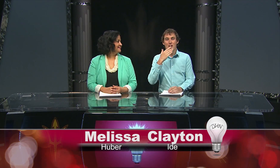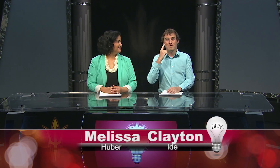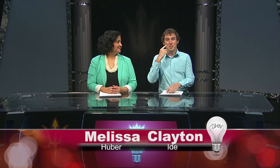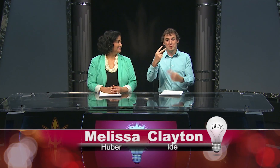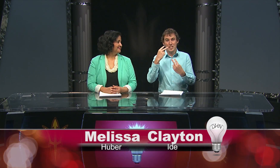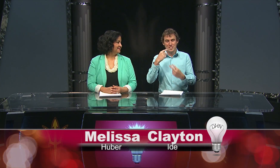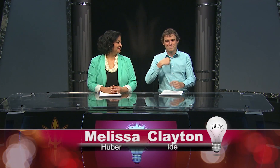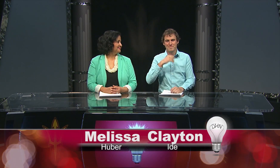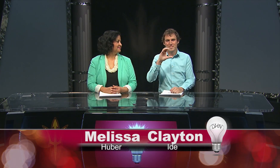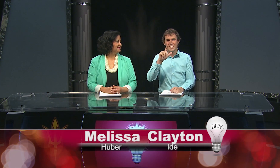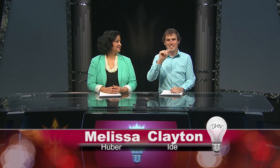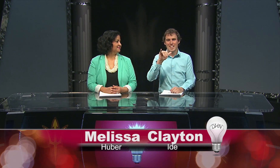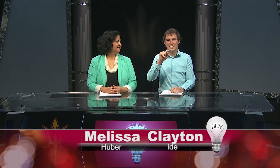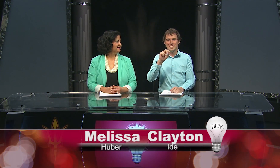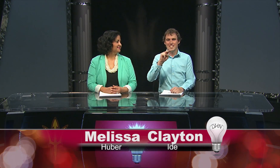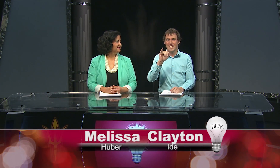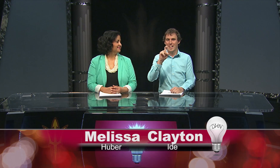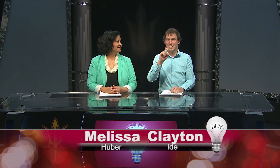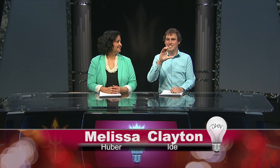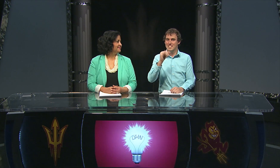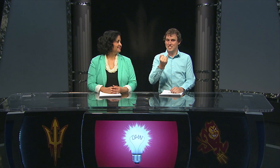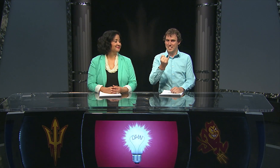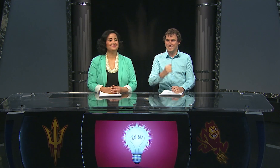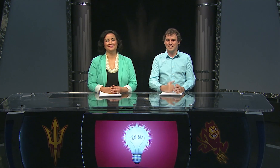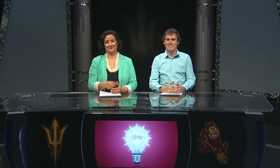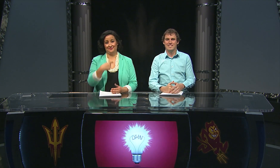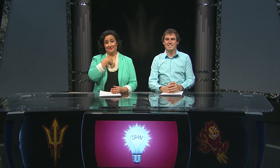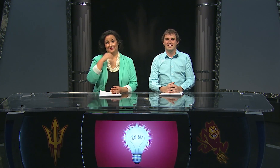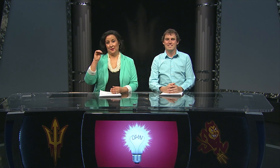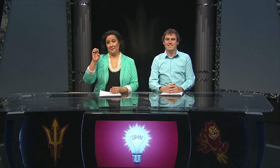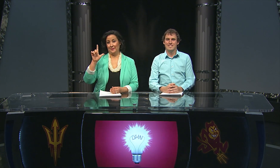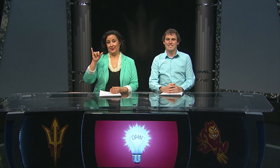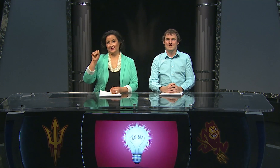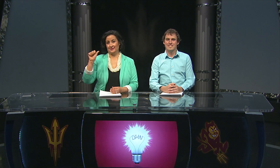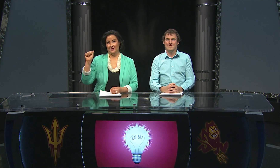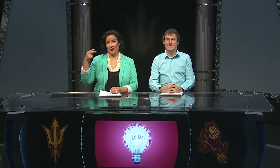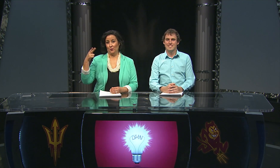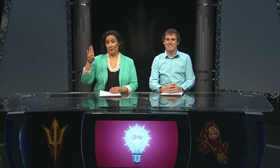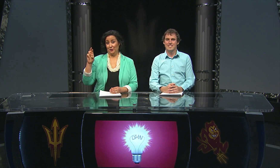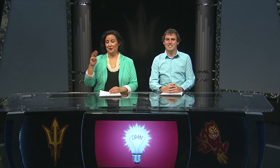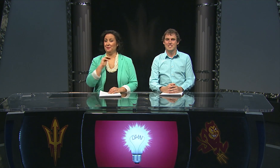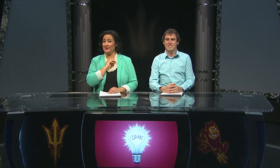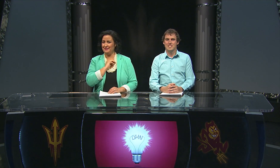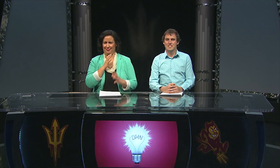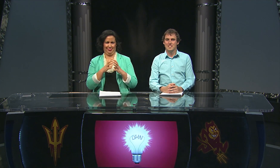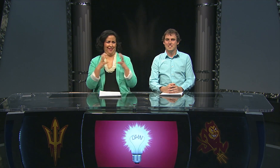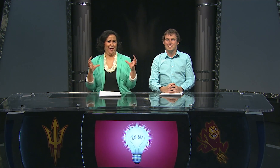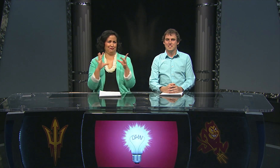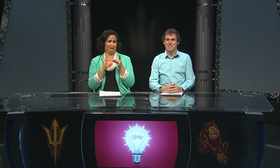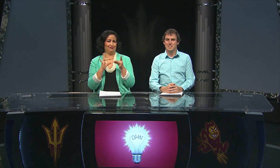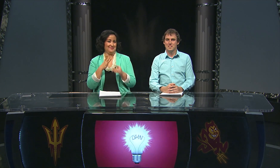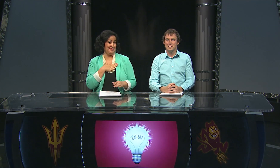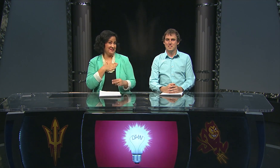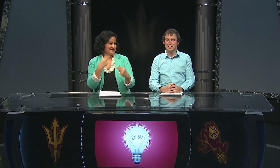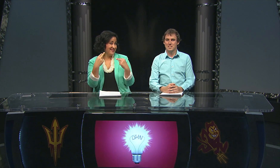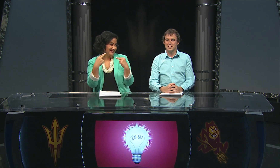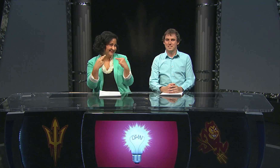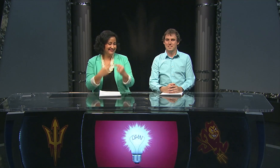THANKS FOR JOINING US... I'M CLAYTON IDE AND I'M MELISSA HUBER. WE'VE GOT A LOT TO TELL YOU ABOUT SO STAY WITH US.